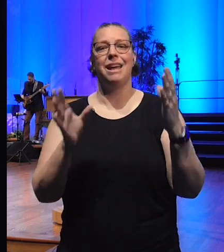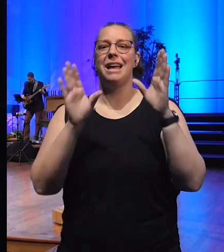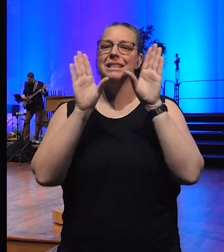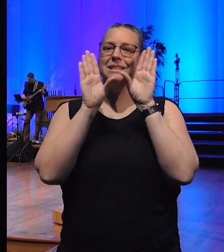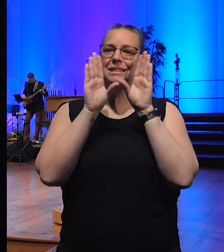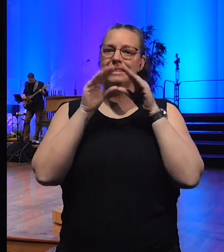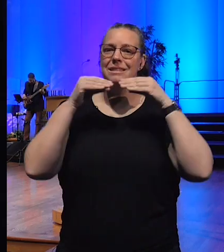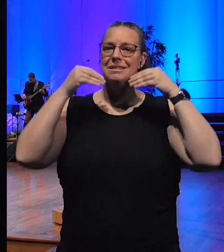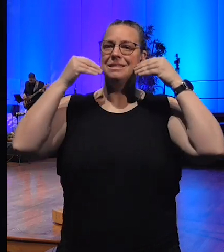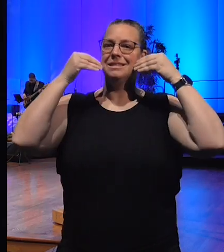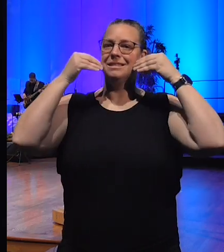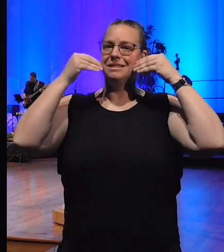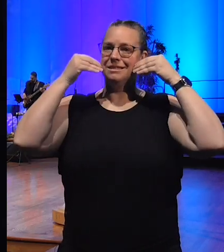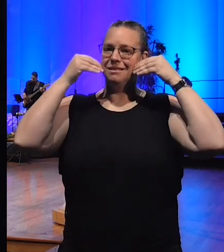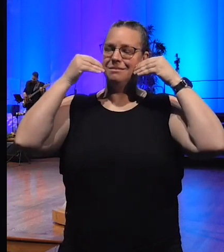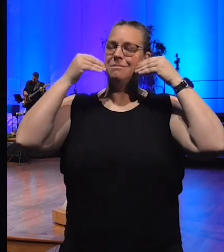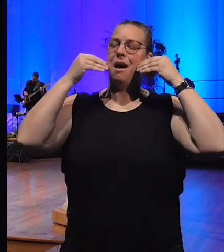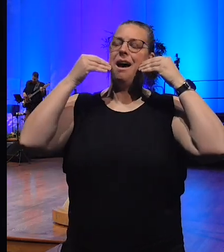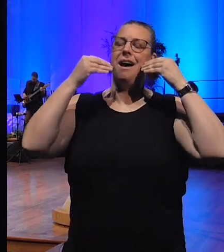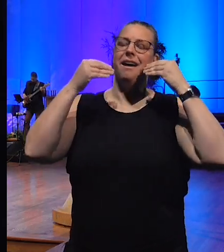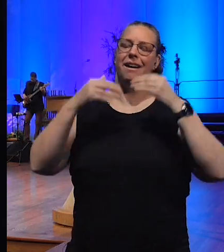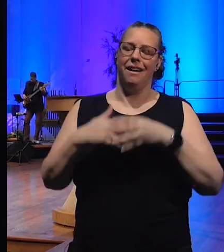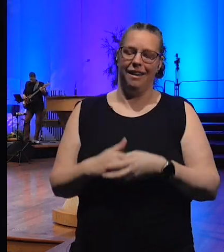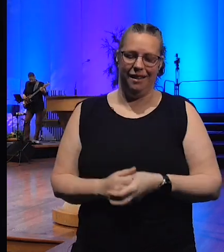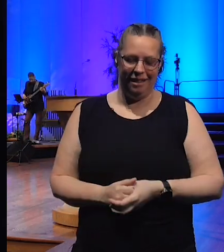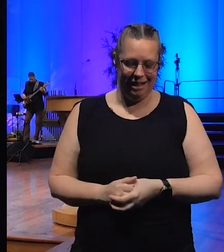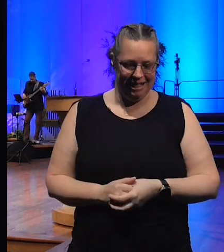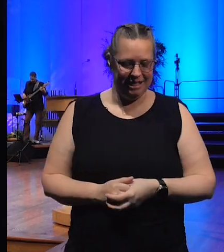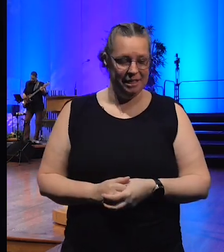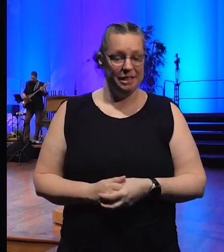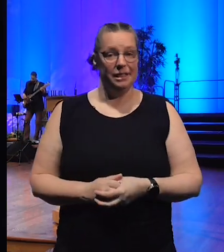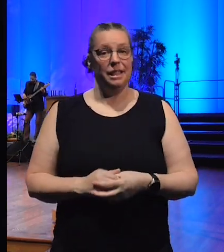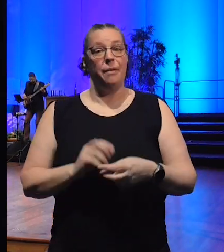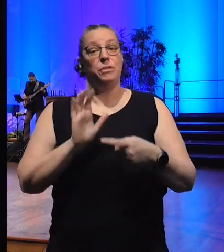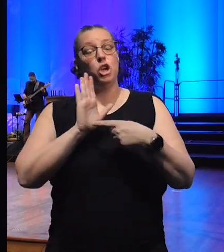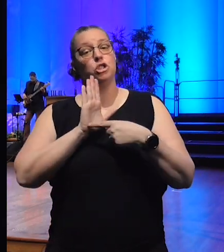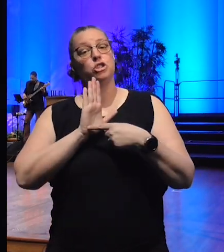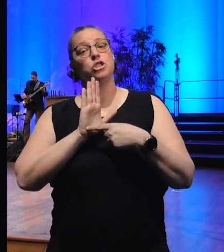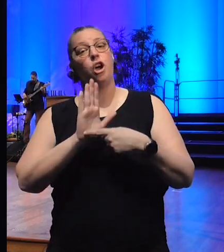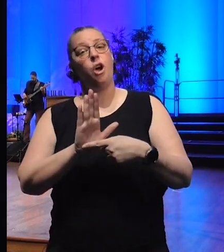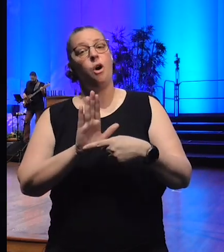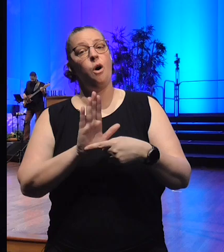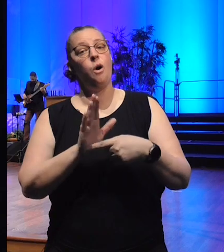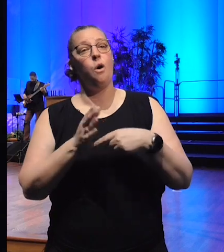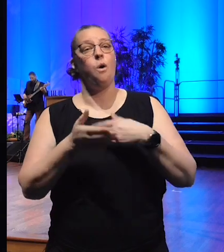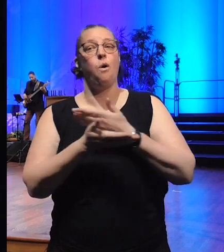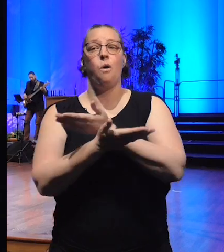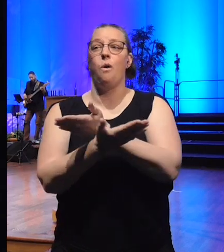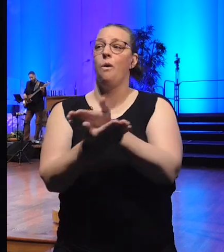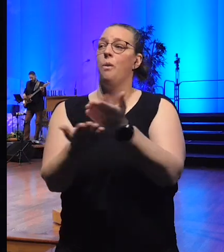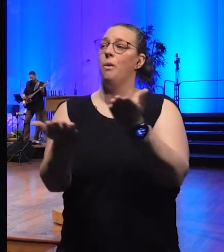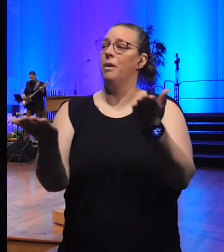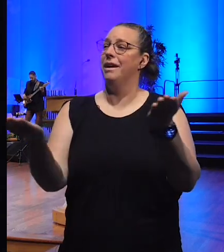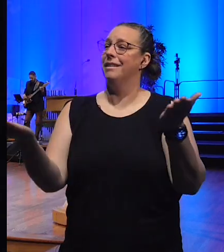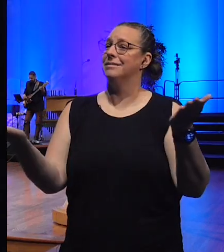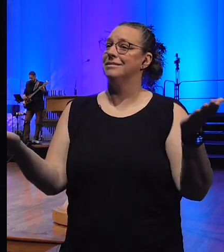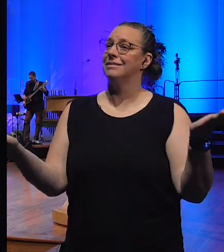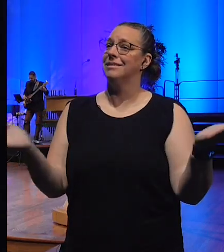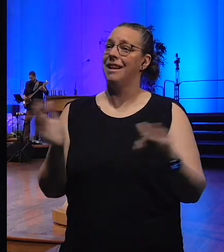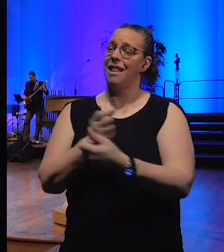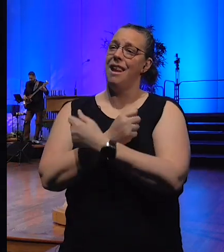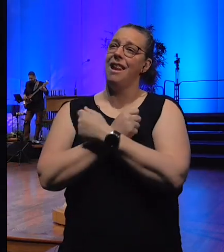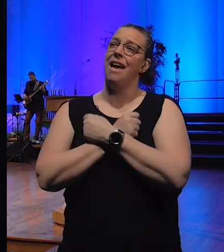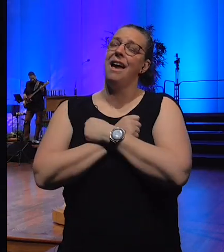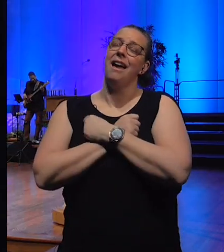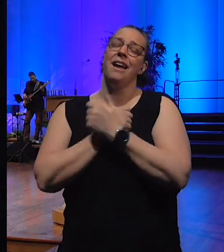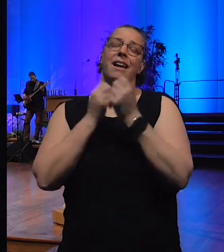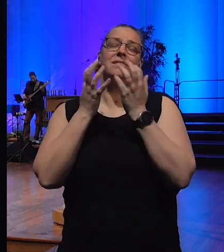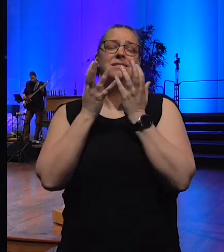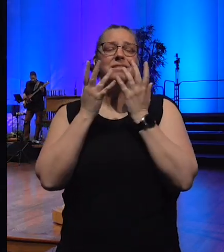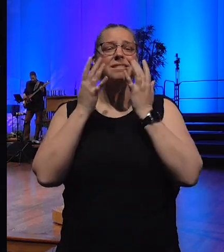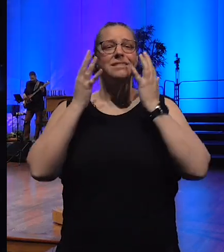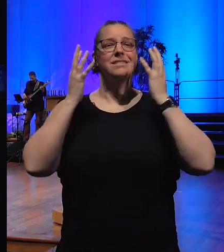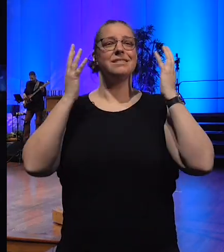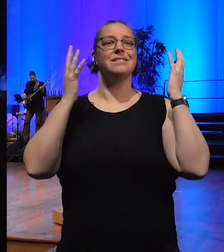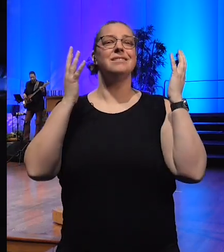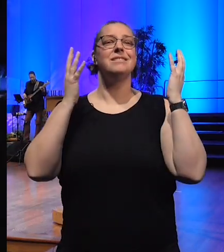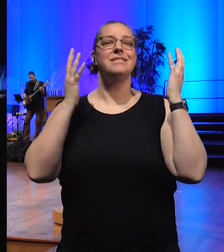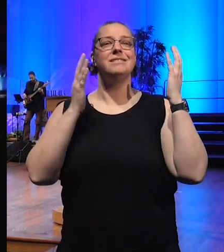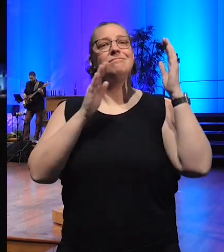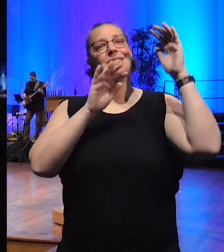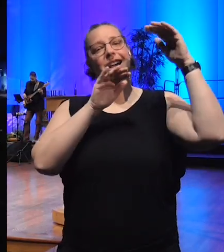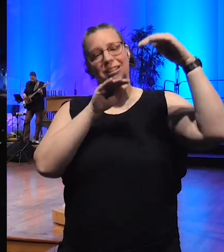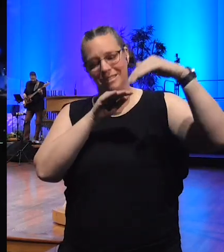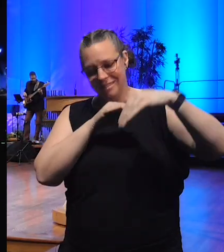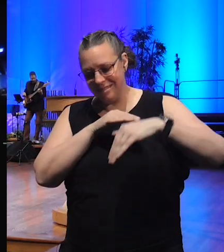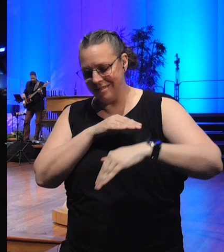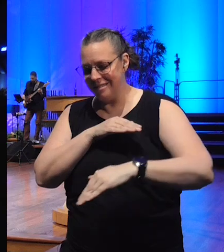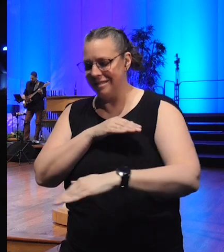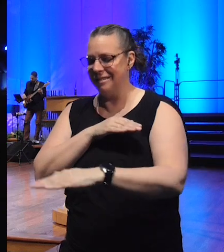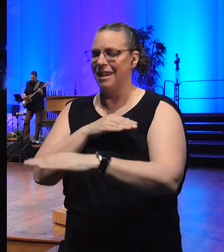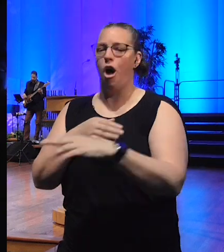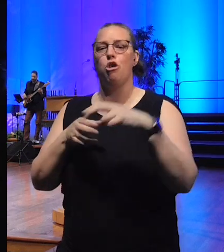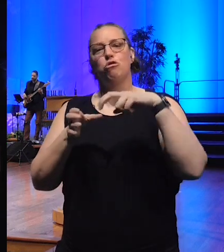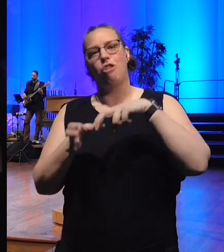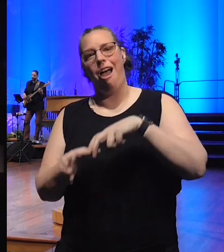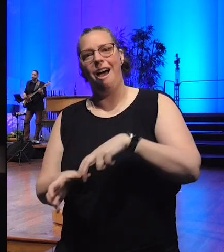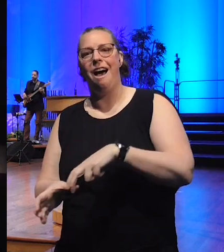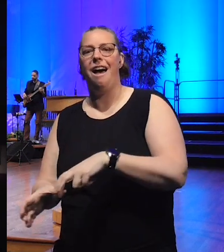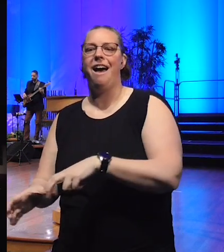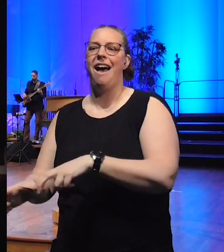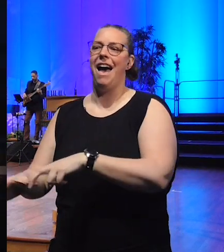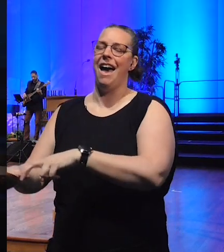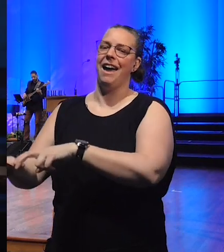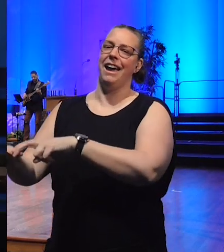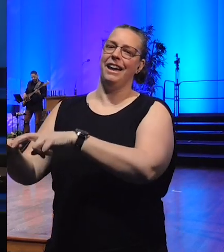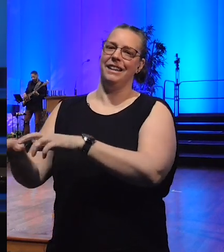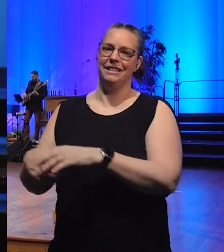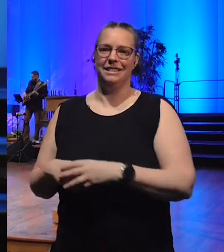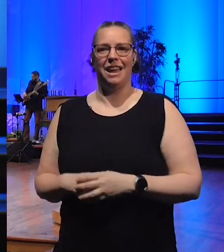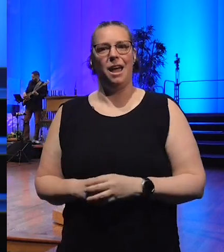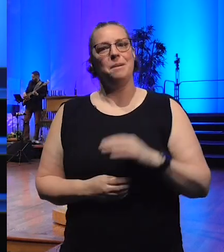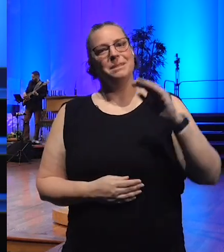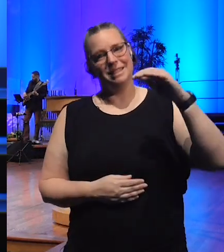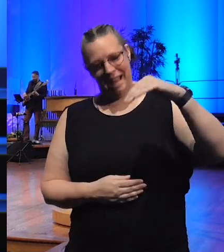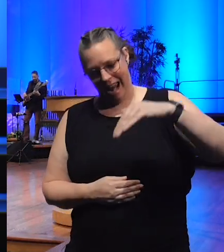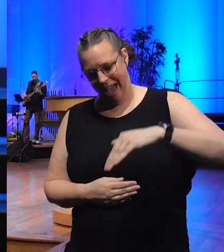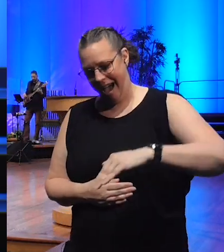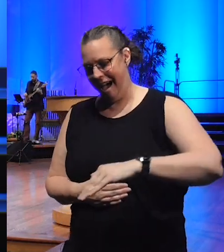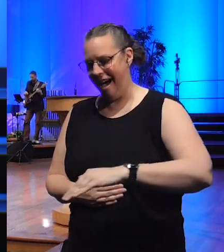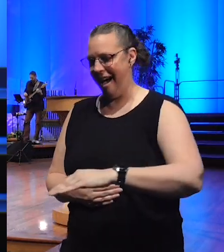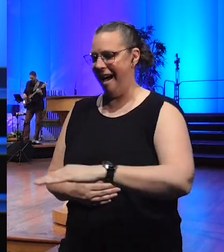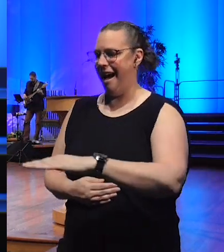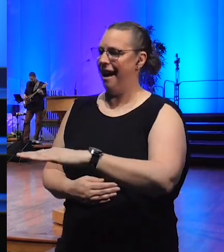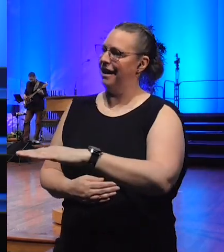style show us a smile isn't it a lovely ride lighing down sliding down don't let